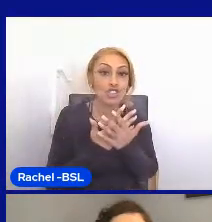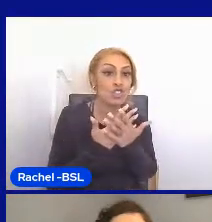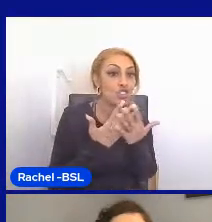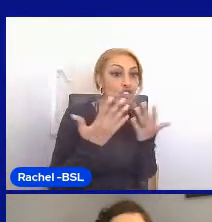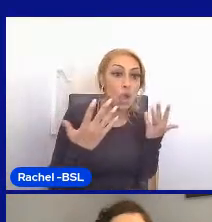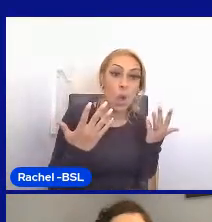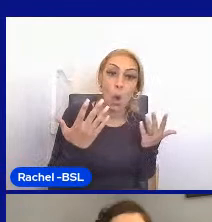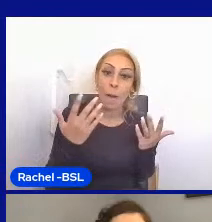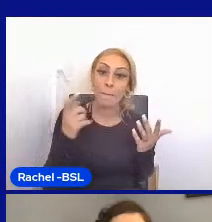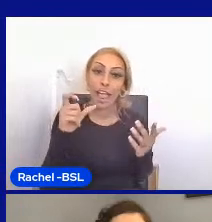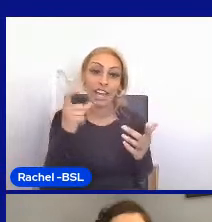so many cruise.